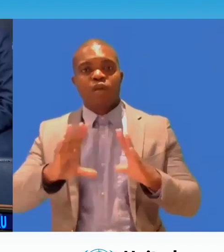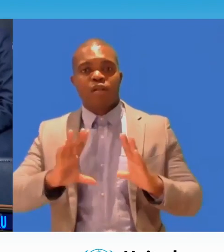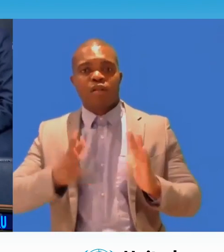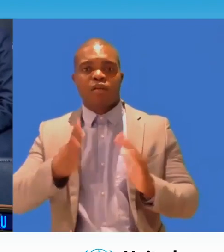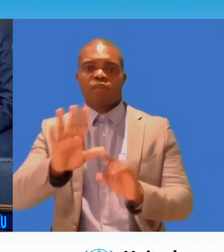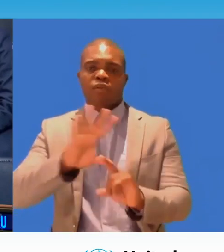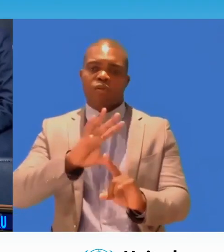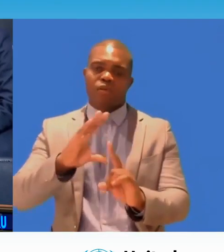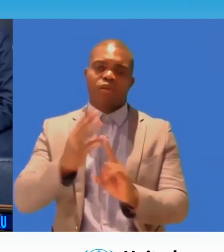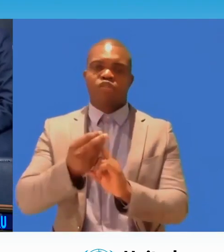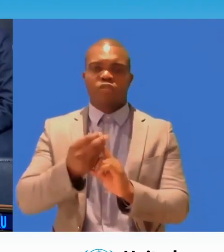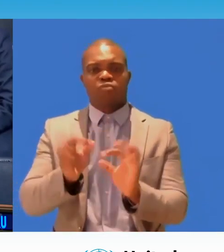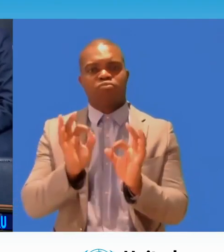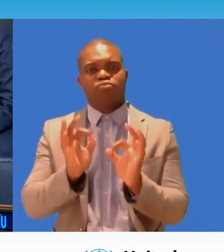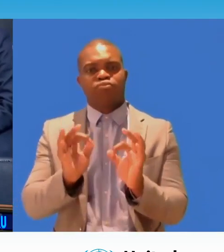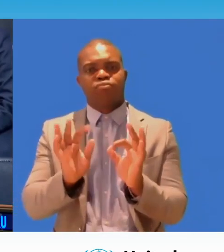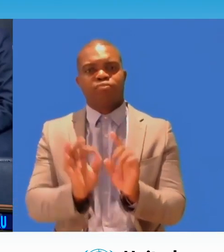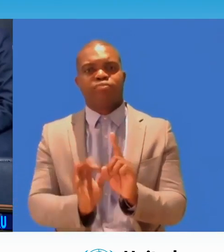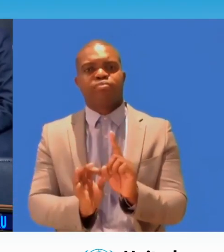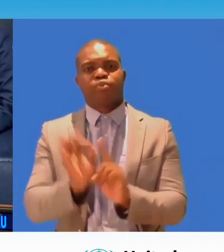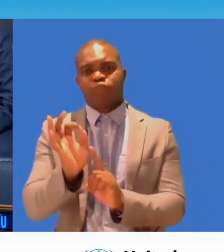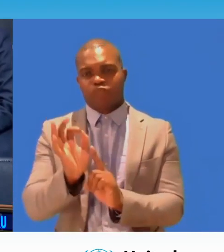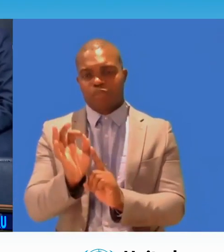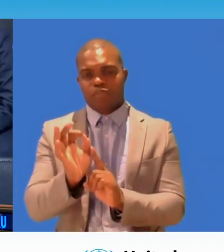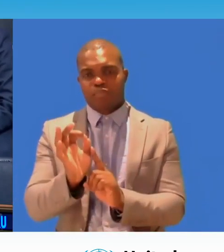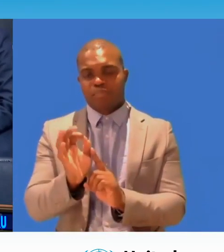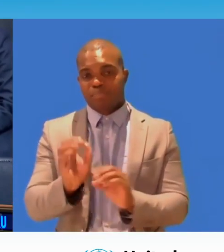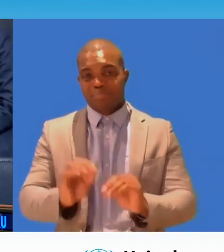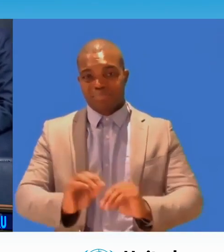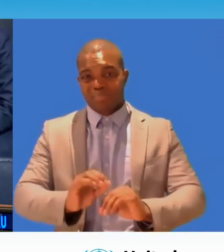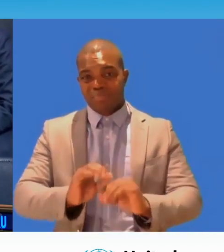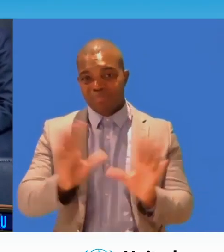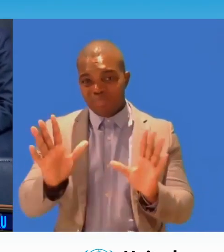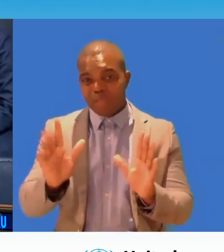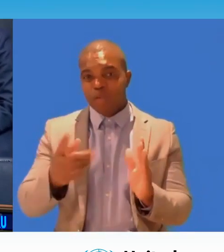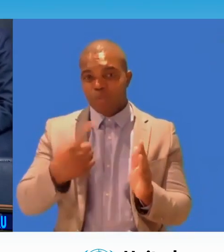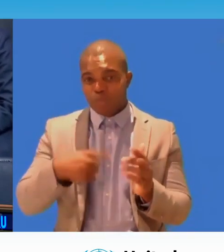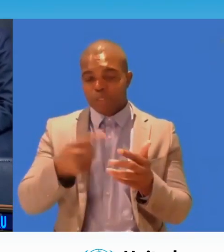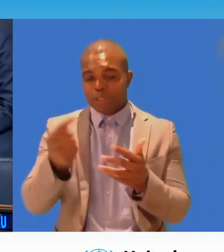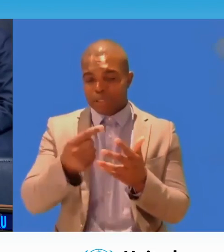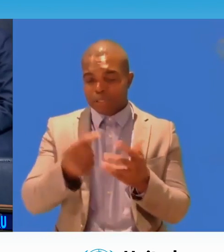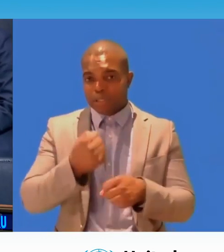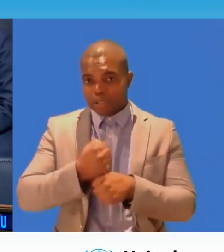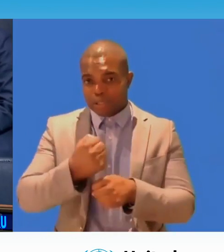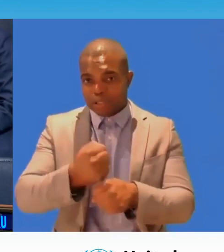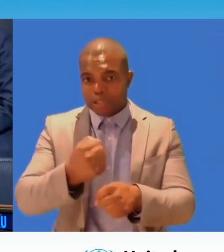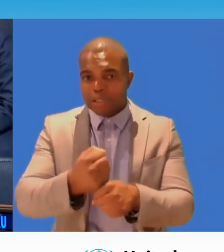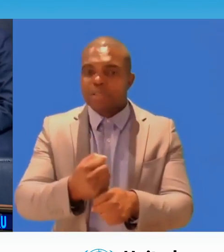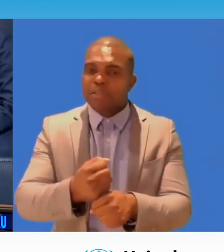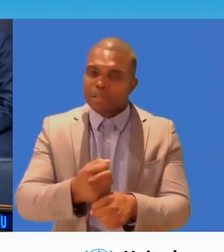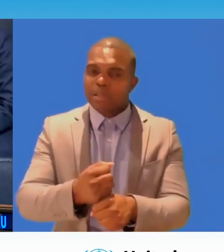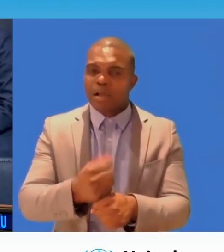these different measures persons with disabilities continue to face numerous difficulties and